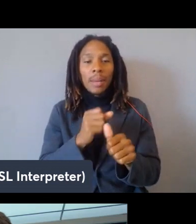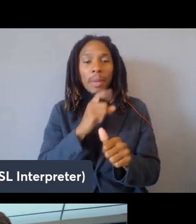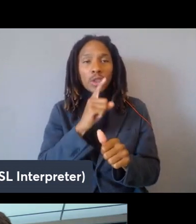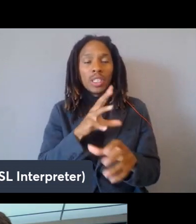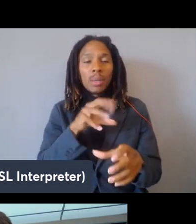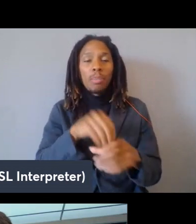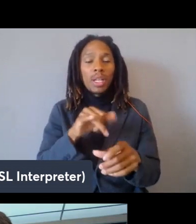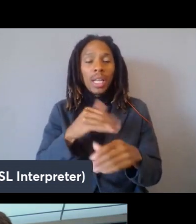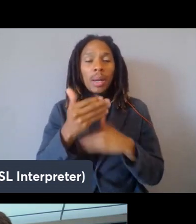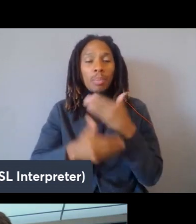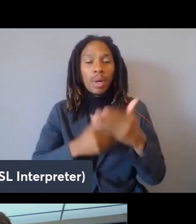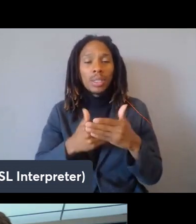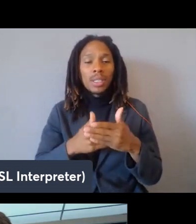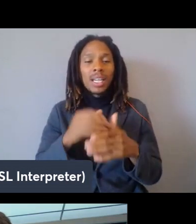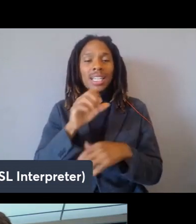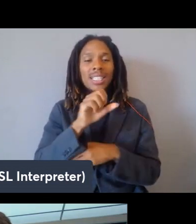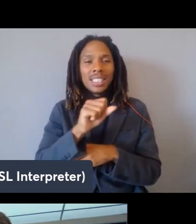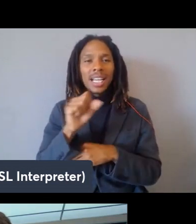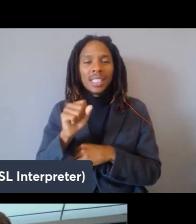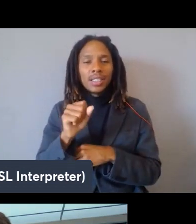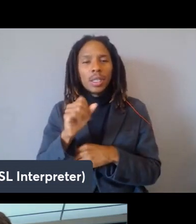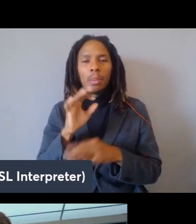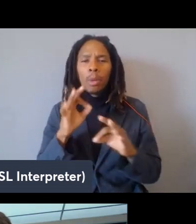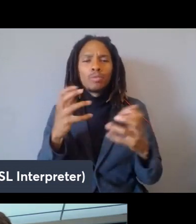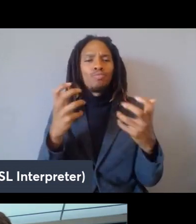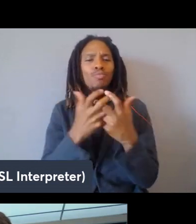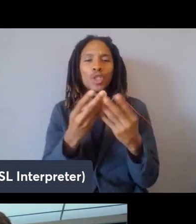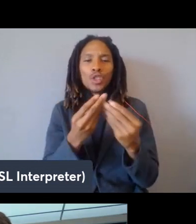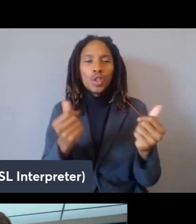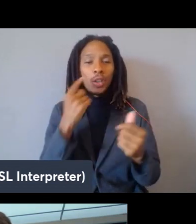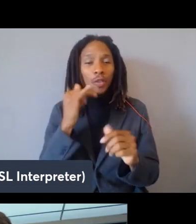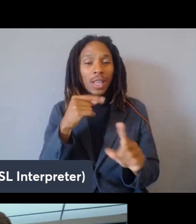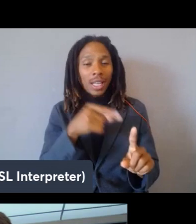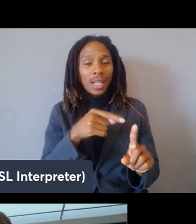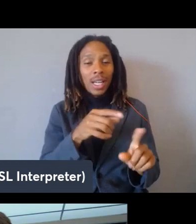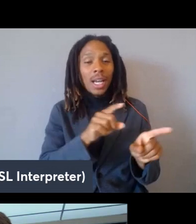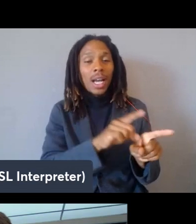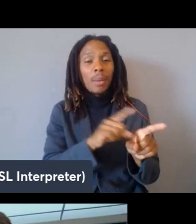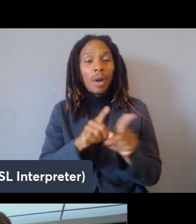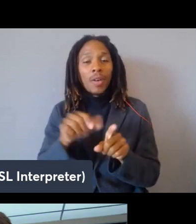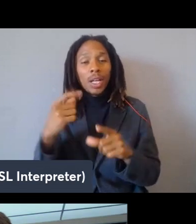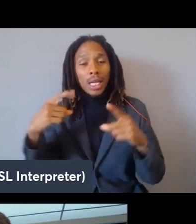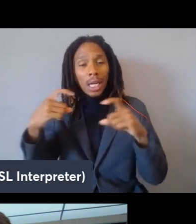StackSets becomes a very good solution for that. But there are also other complex problems that you can solve with StackSets.